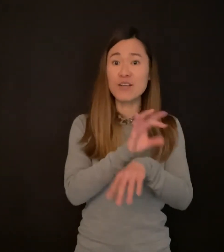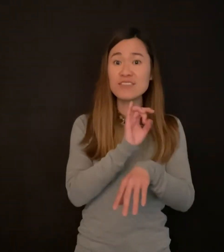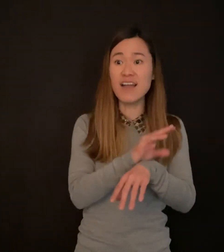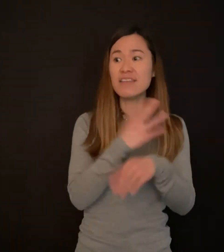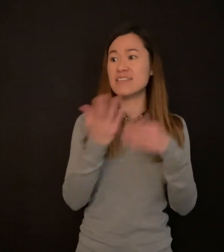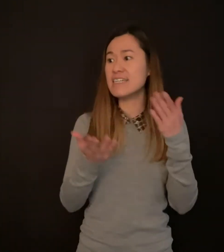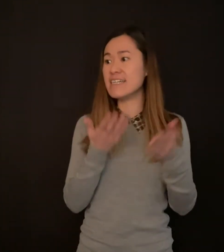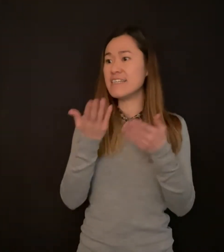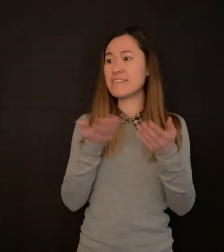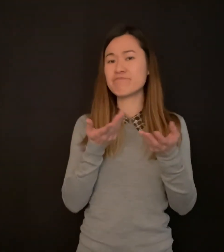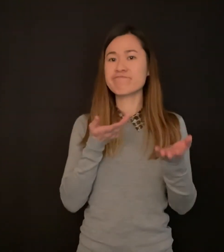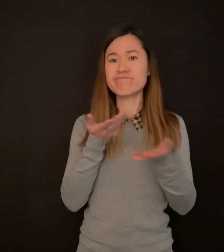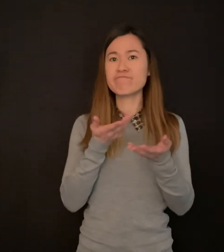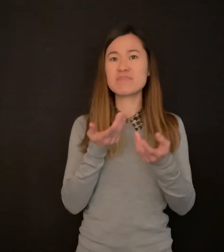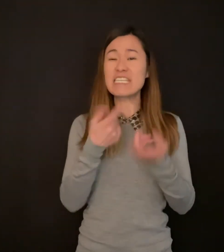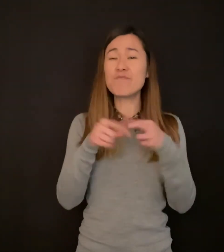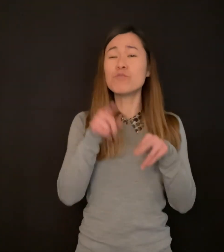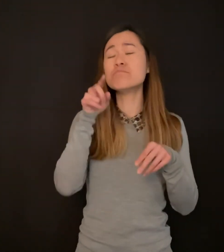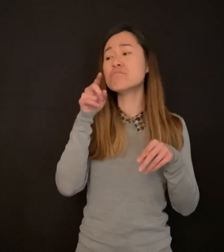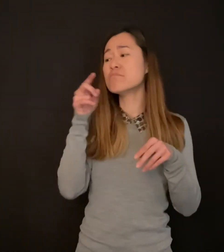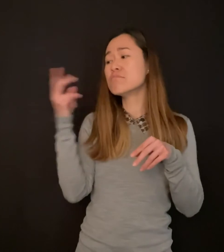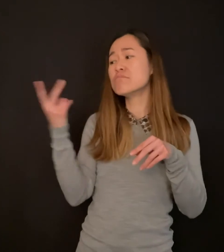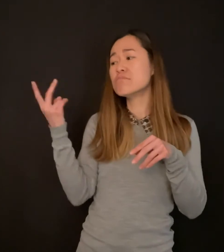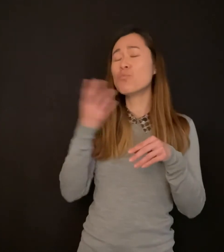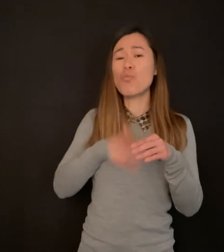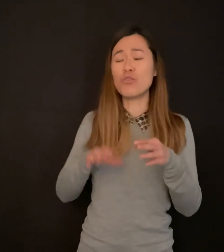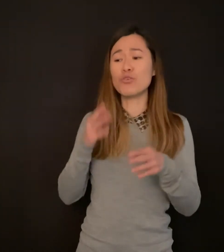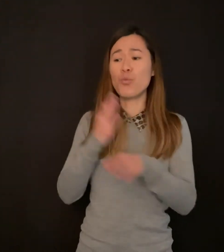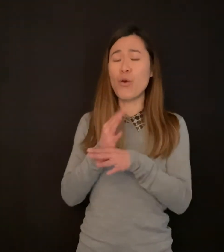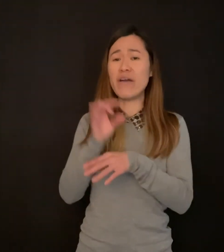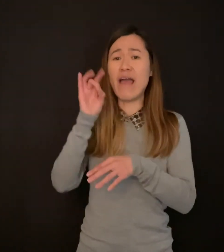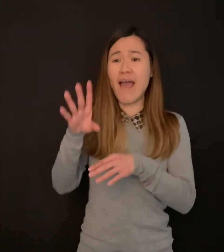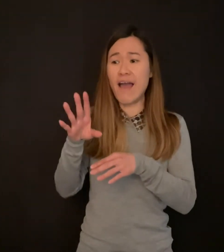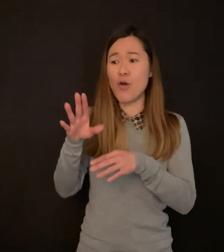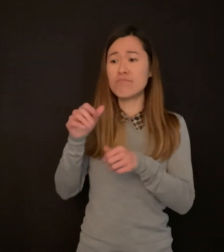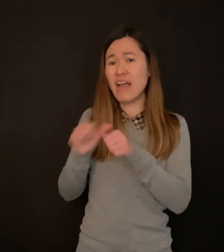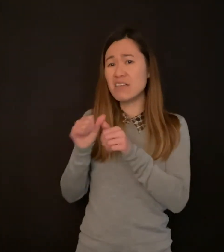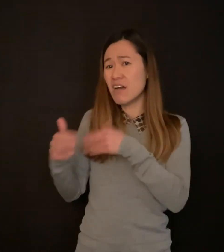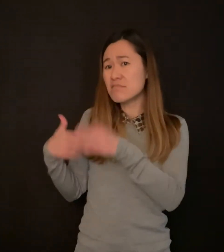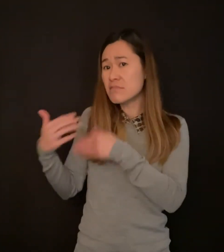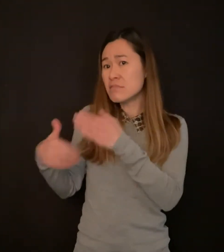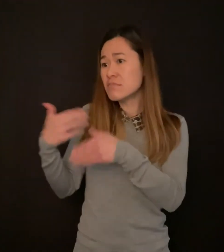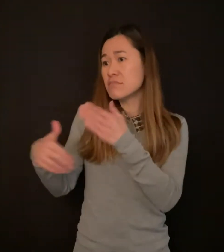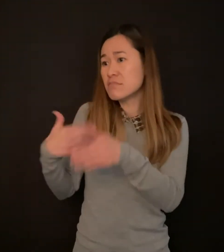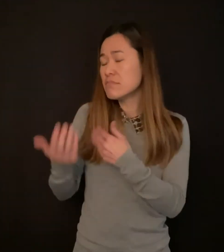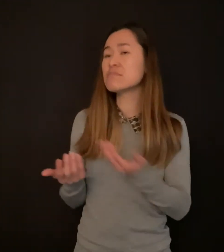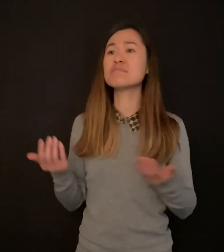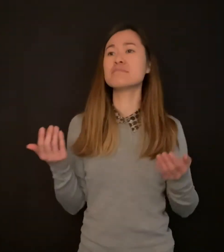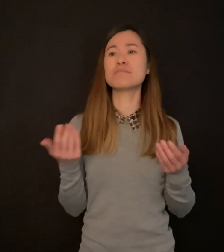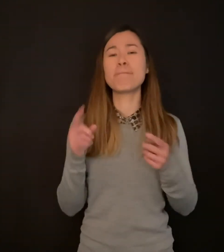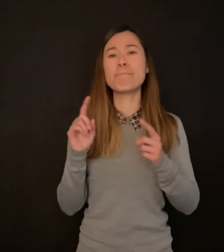therapy or as counseling and show that it can be a positive way.